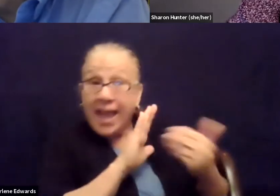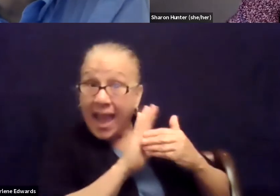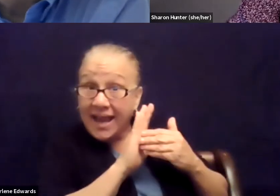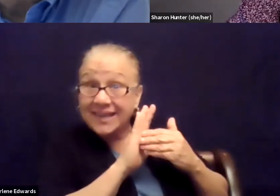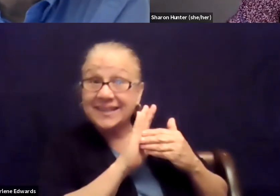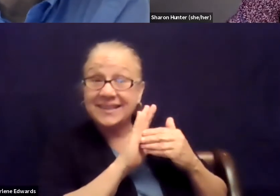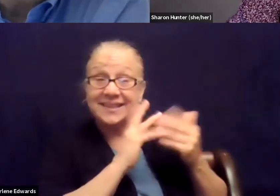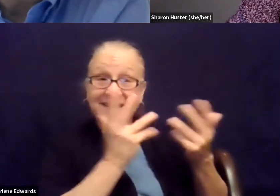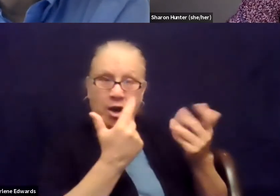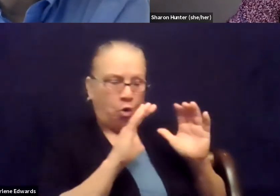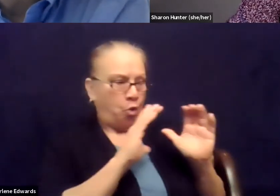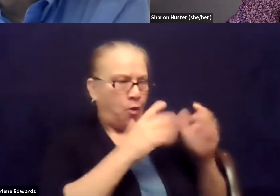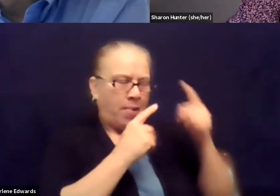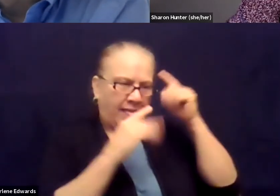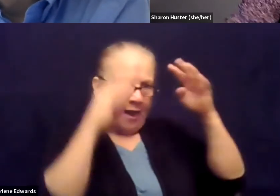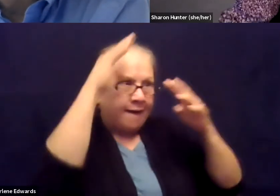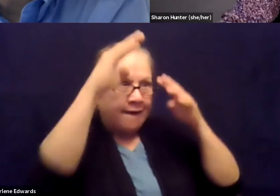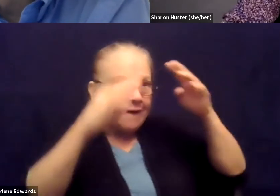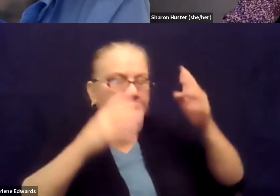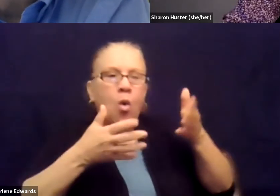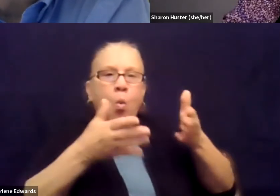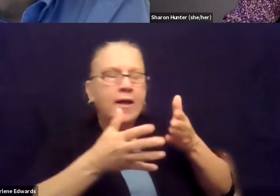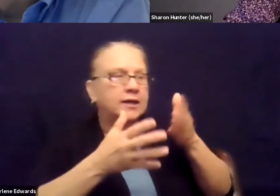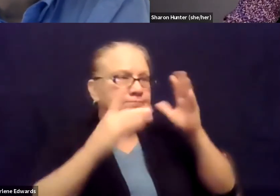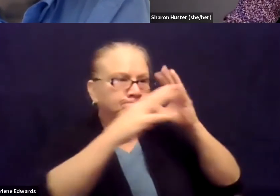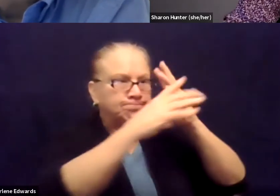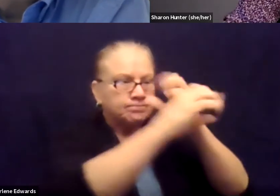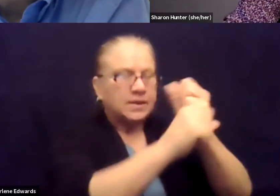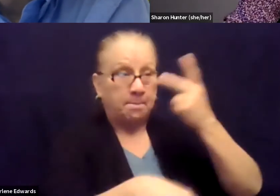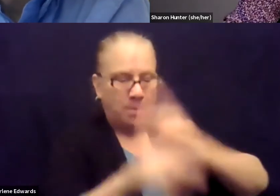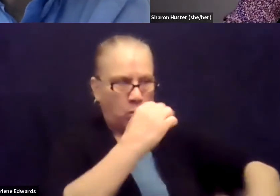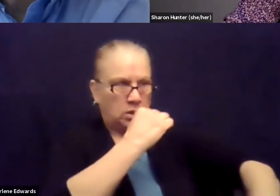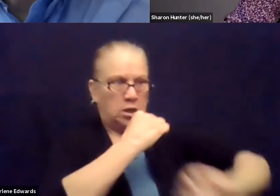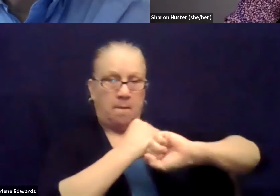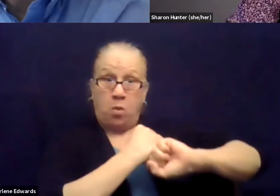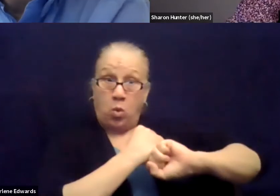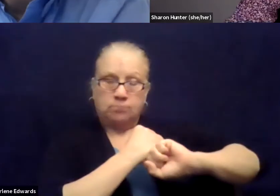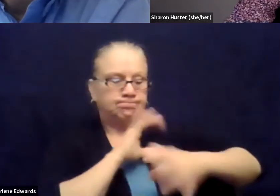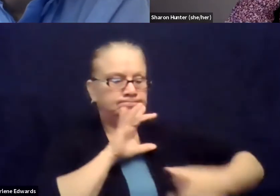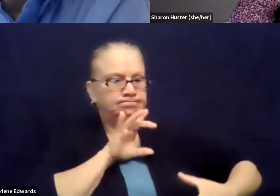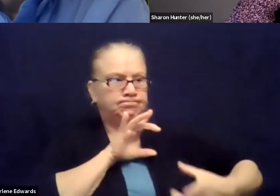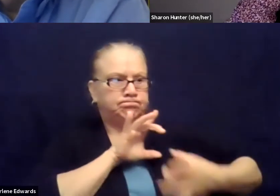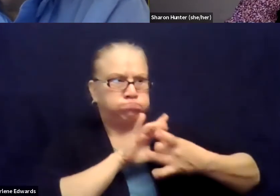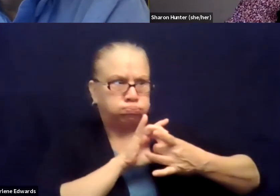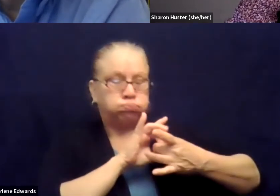If groups think of creative way to gauge peoples support and tap into that audience